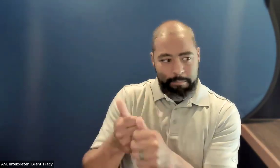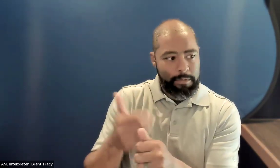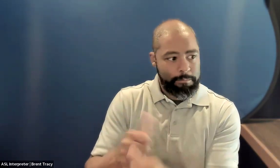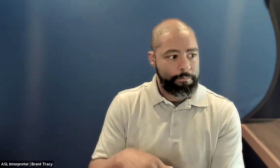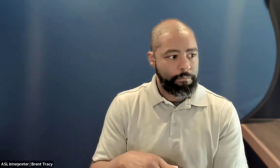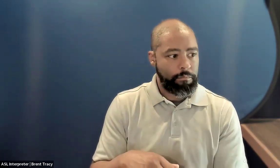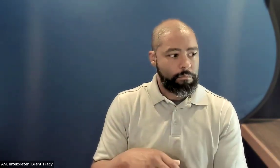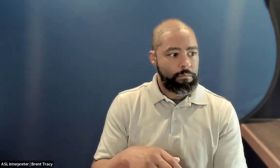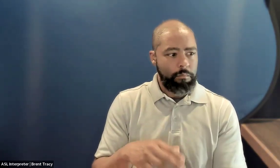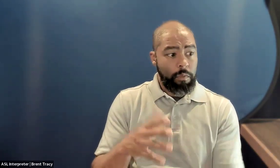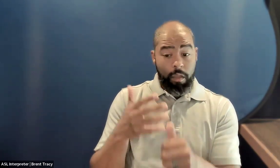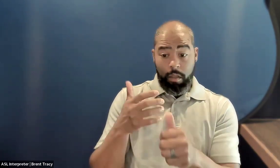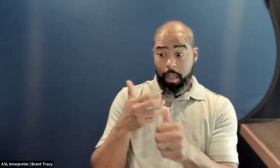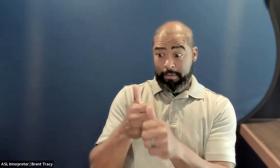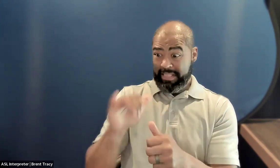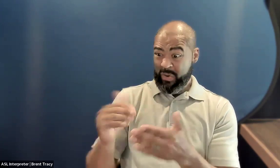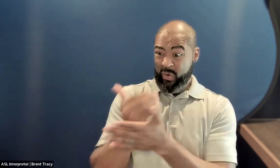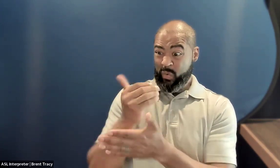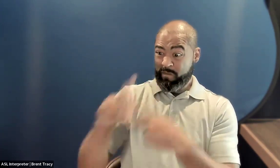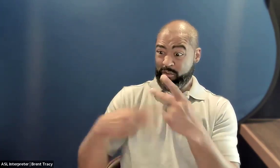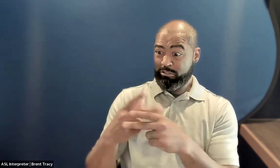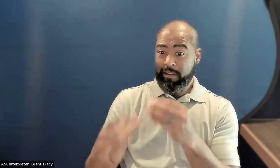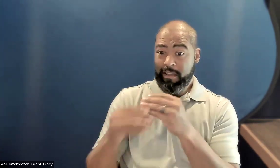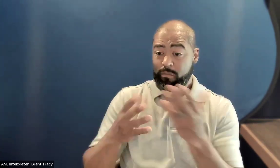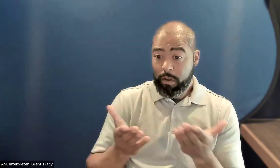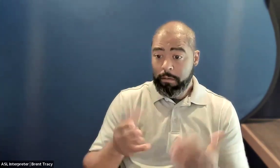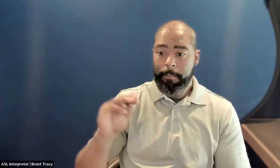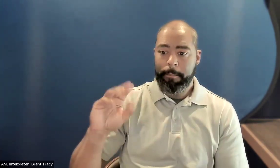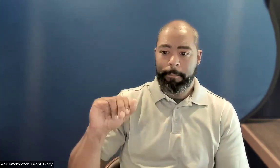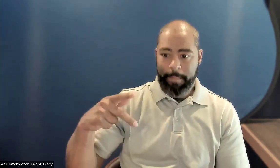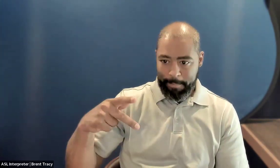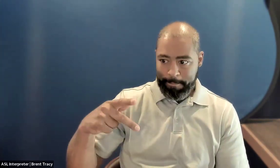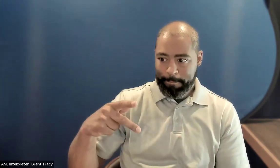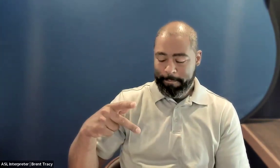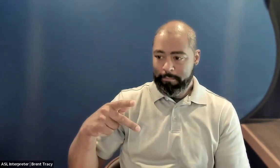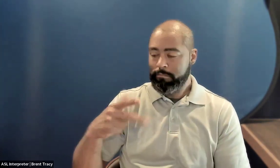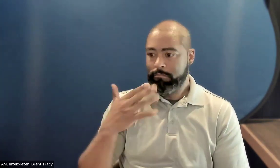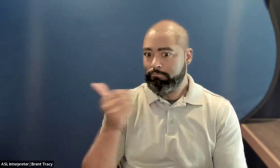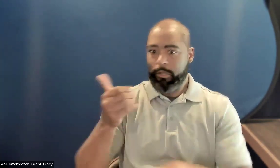This version will also add several bug fixes that have been flagged by users. Next slide.